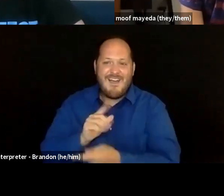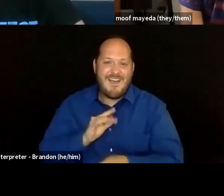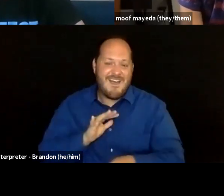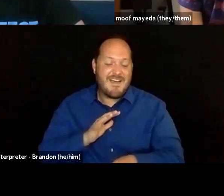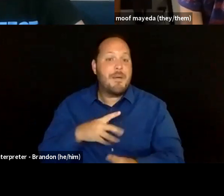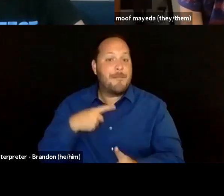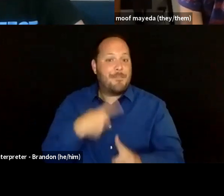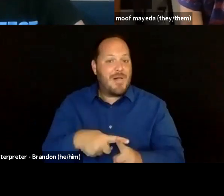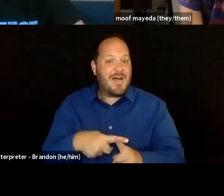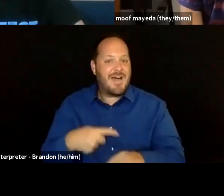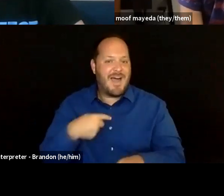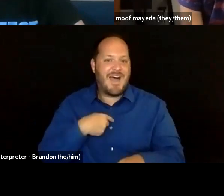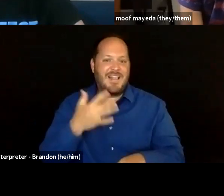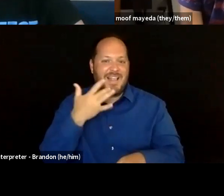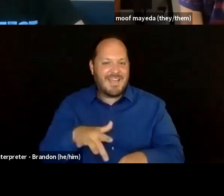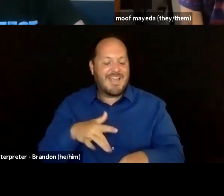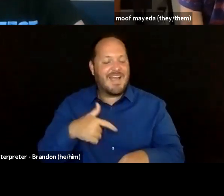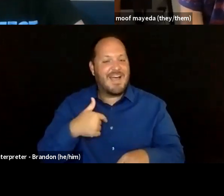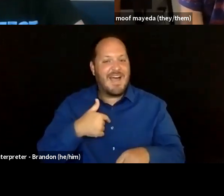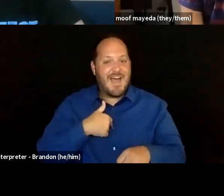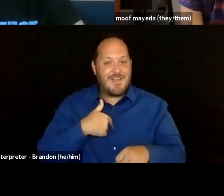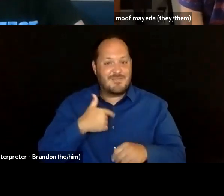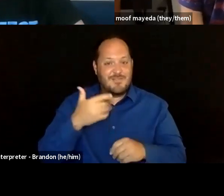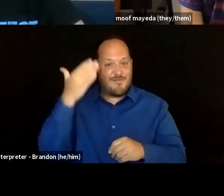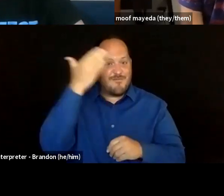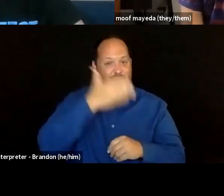woman who was incarcerated in male facilities and was being